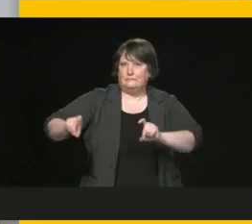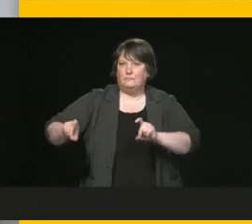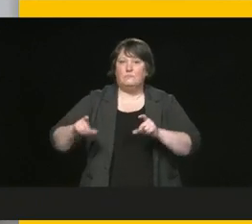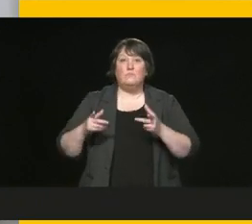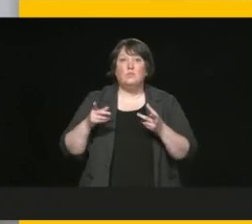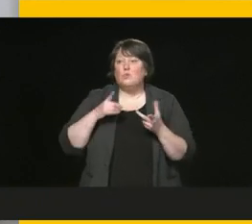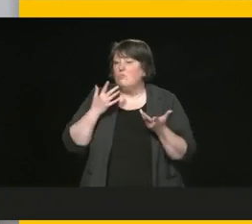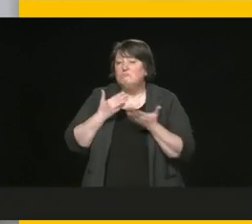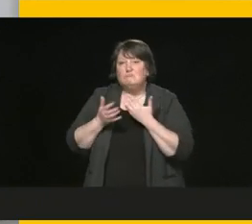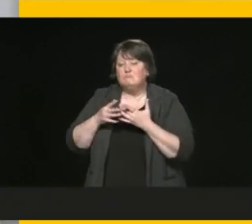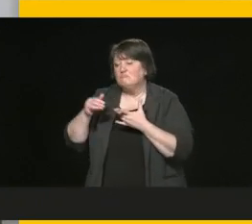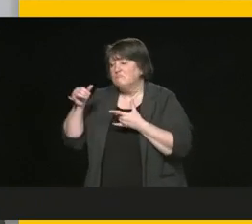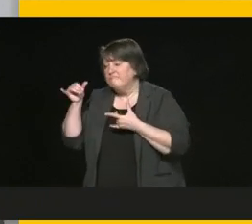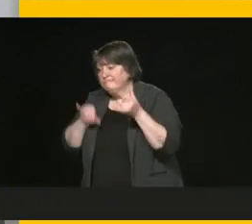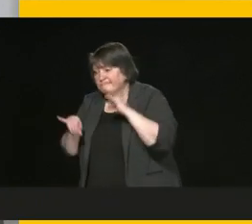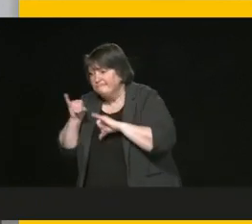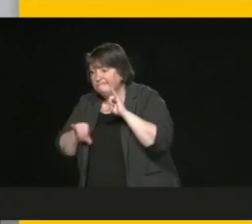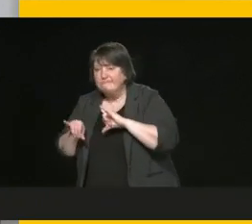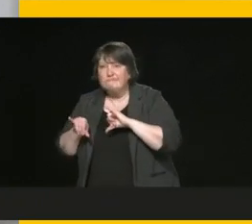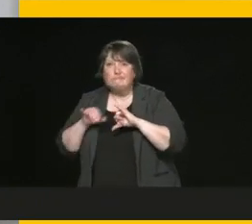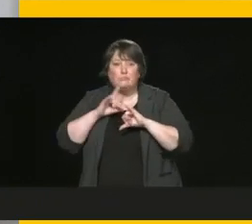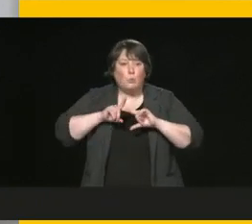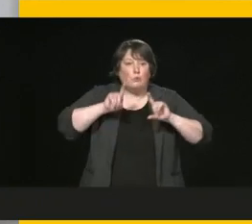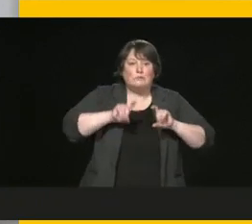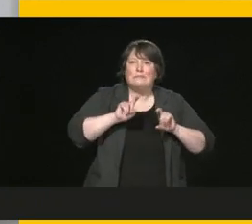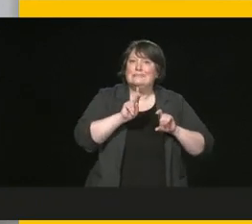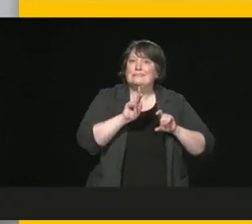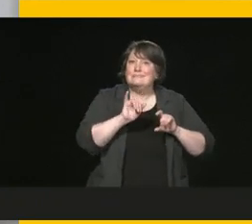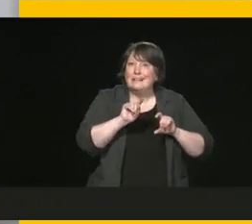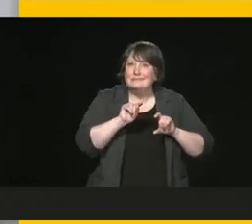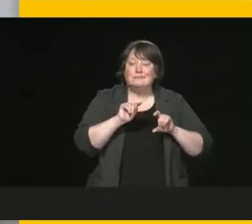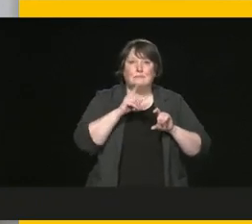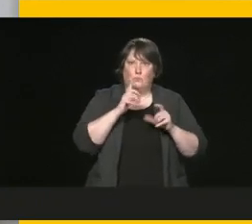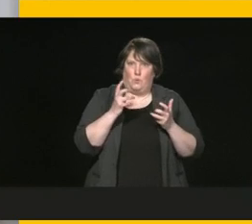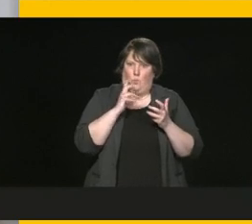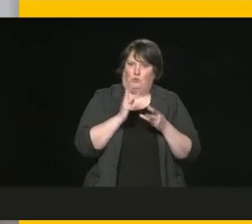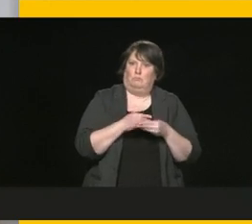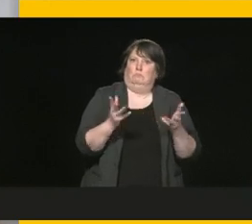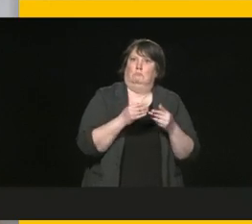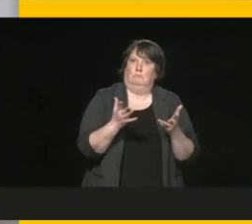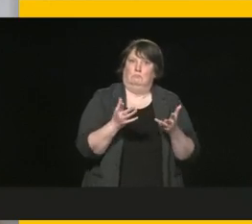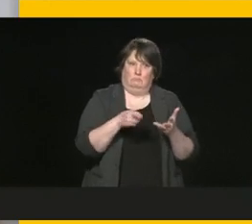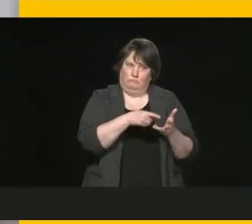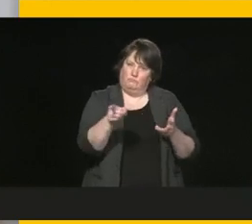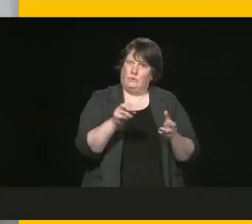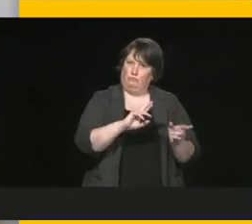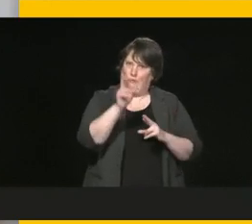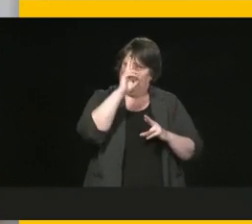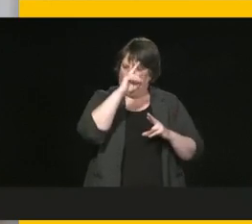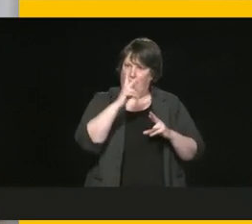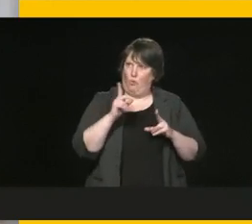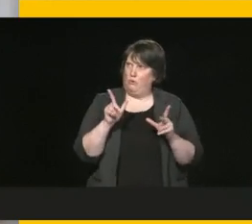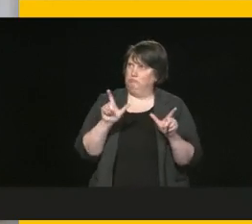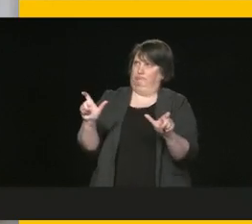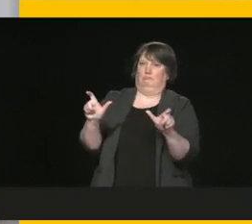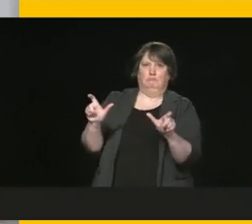TESTING. WHETHER IT'S REAGENTS OR TEST KITS, WE ARE ENSURING THAT